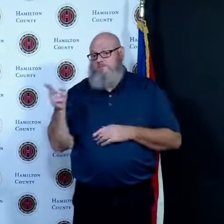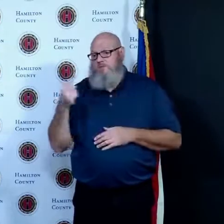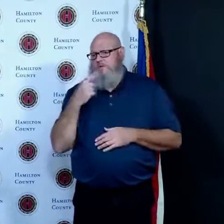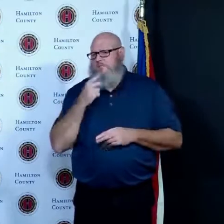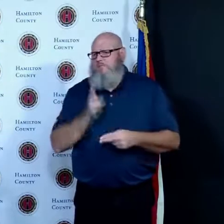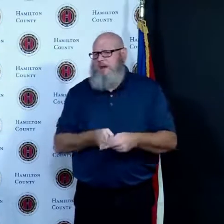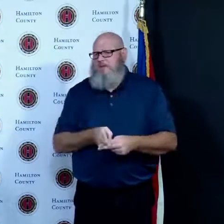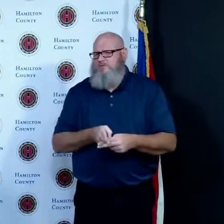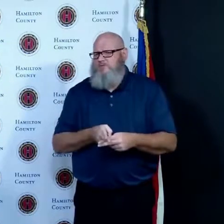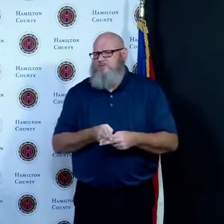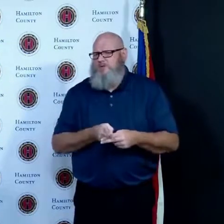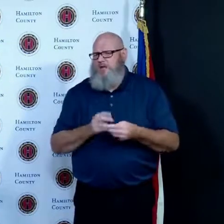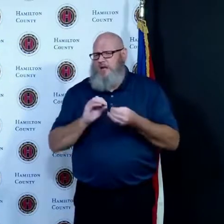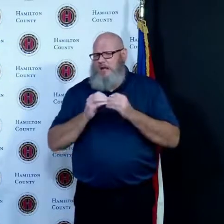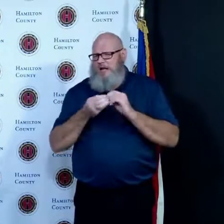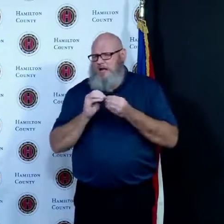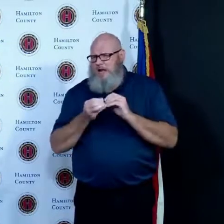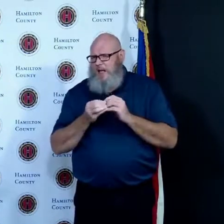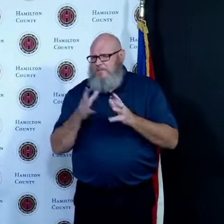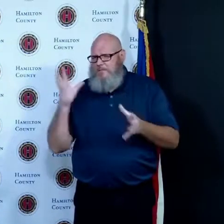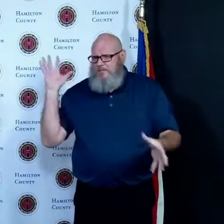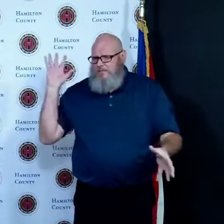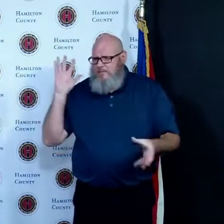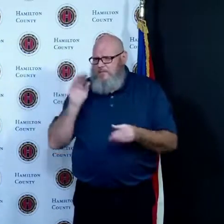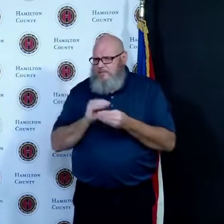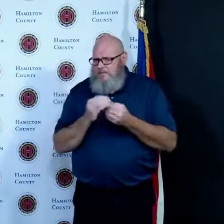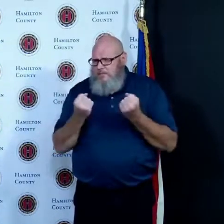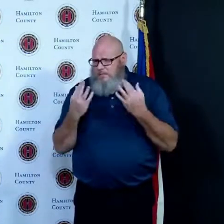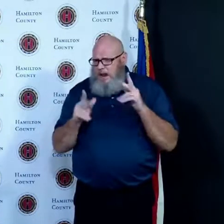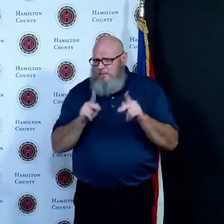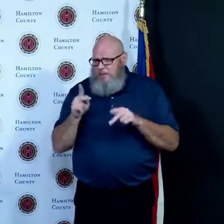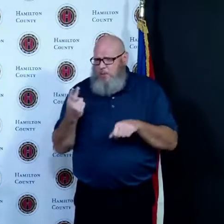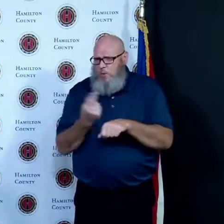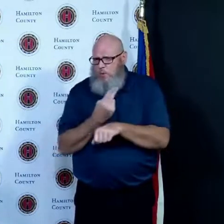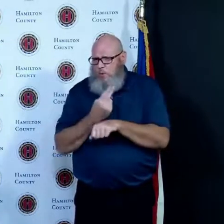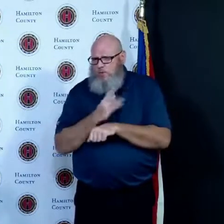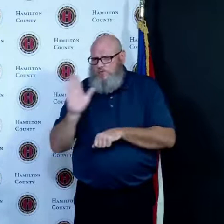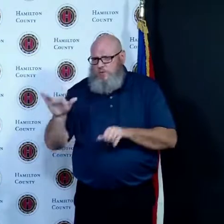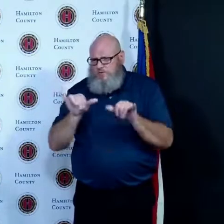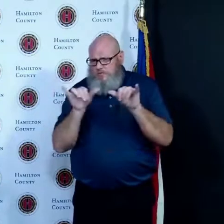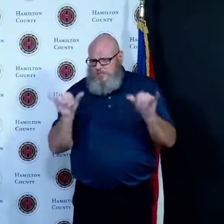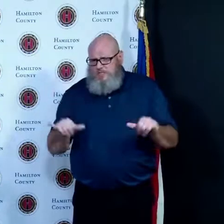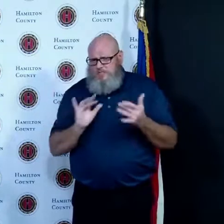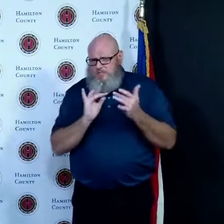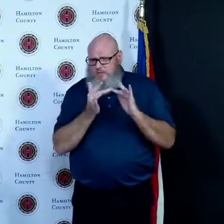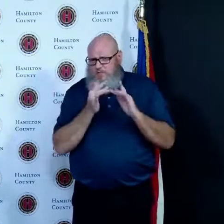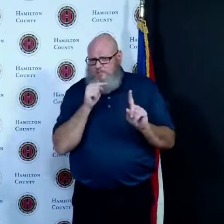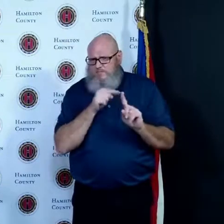total people have taken advantage of that system I believe since we put it up three